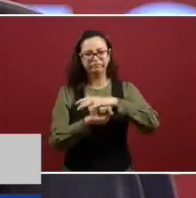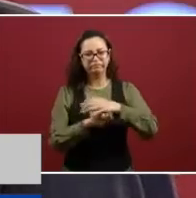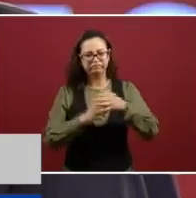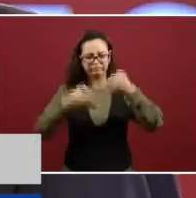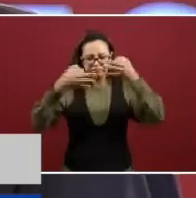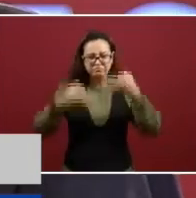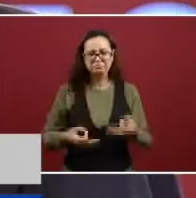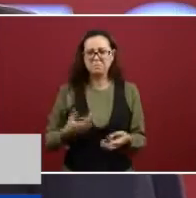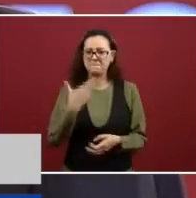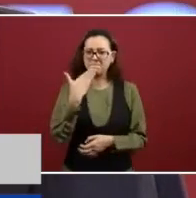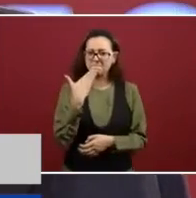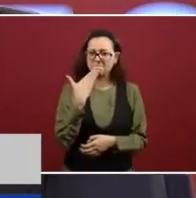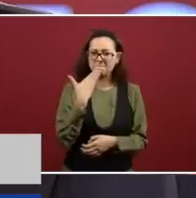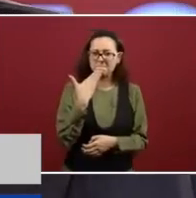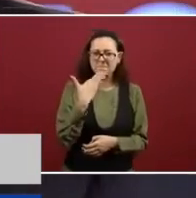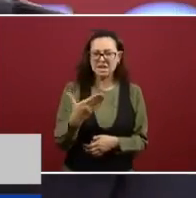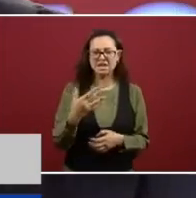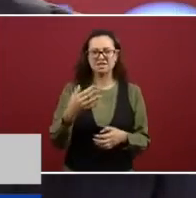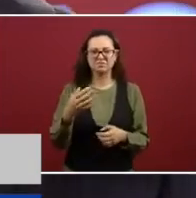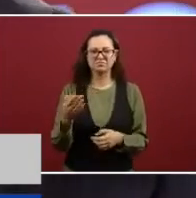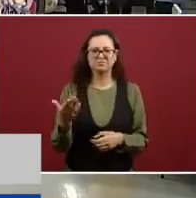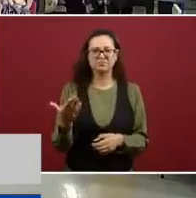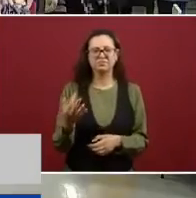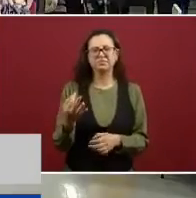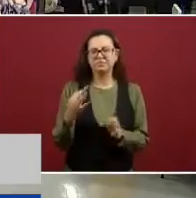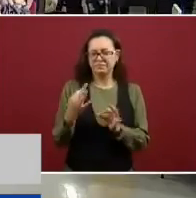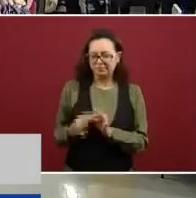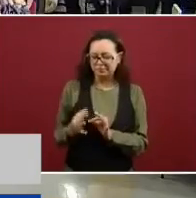It also announces that there will be no delegates of the federal government in the States